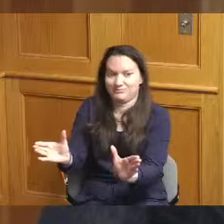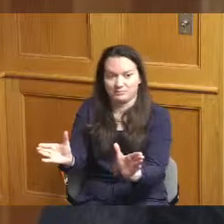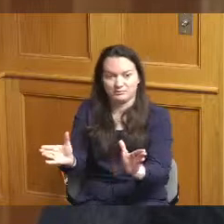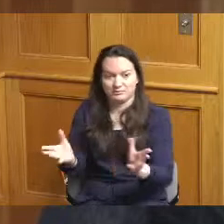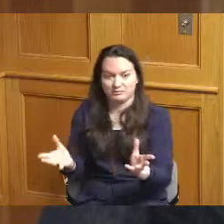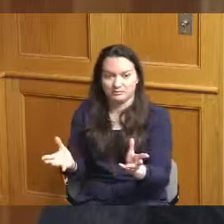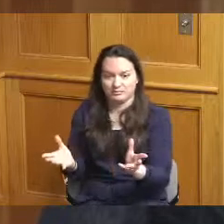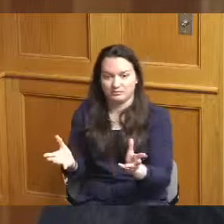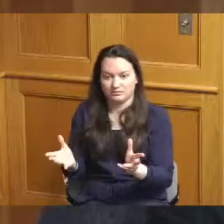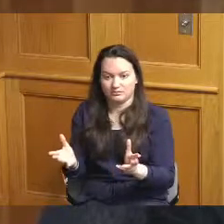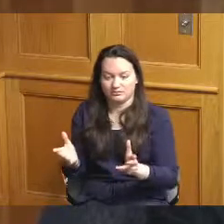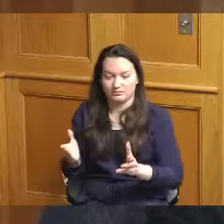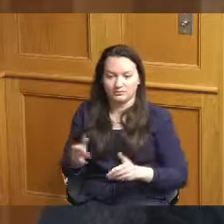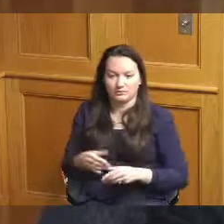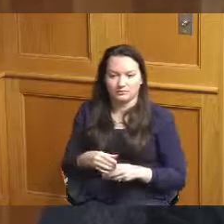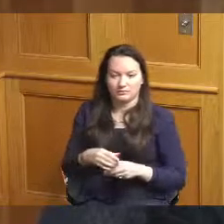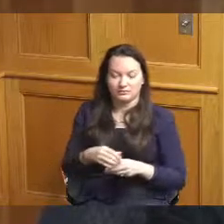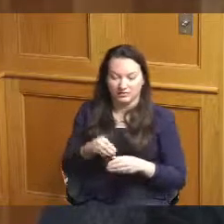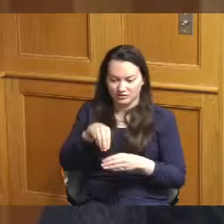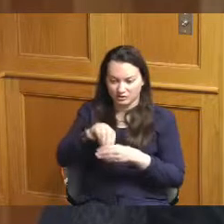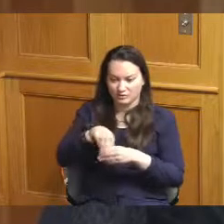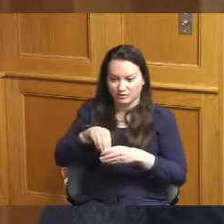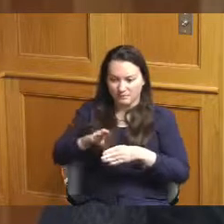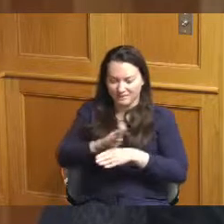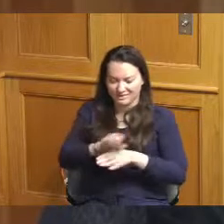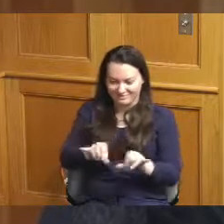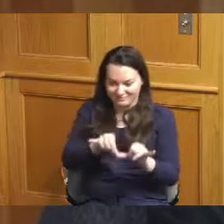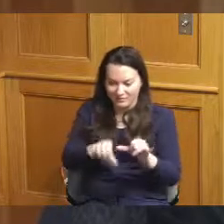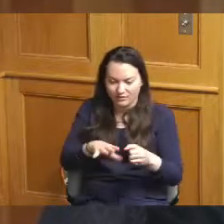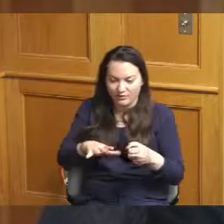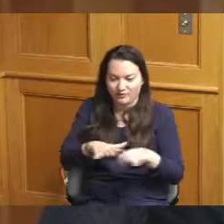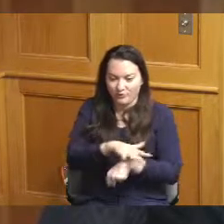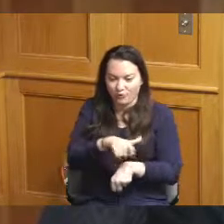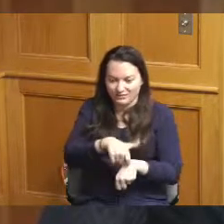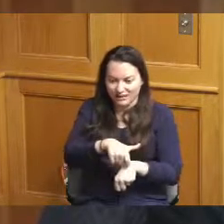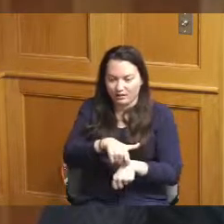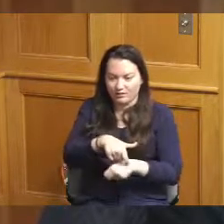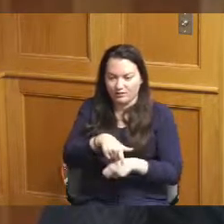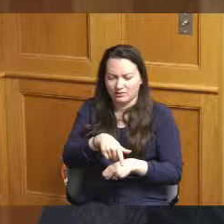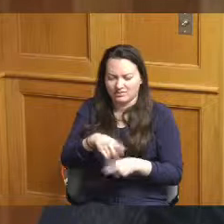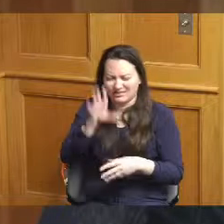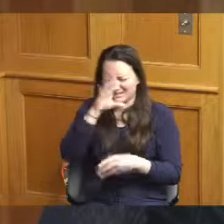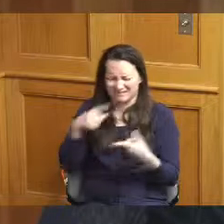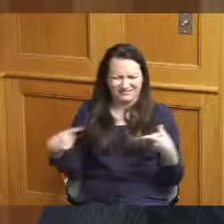you know the jobs within the organization it seems It's counterintuitive to me